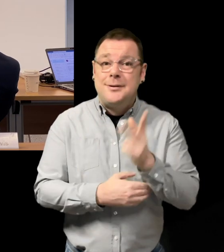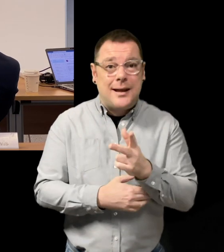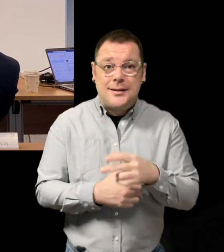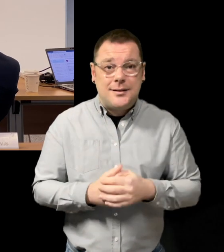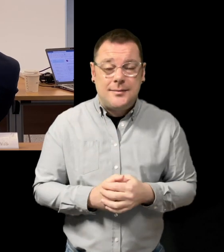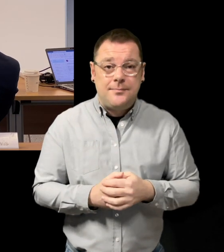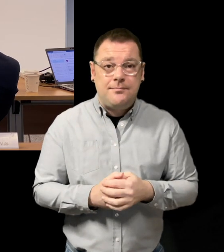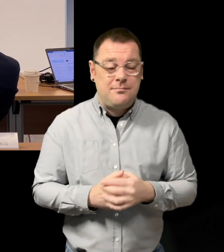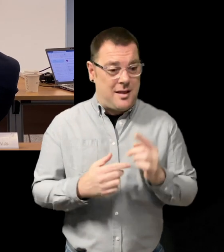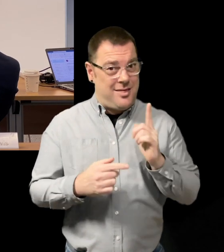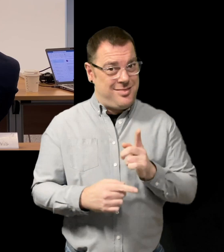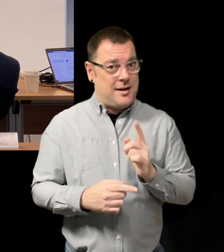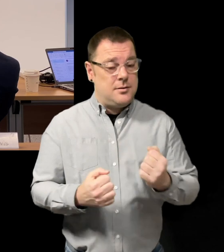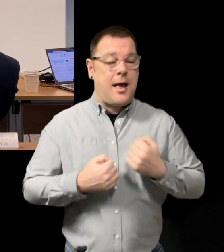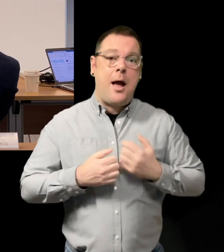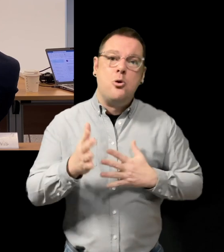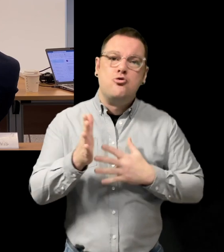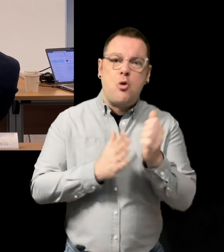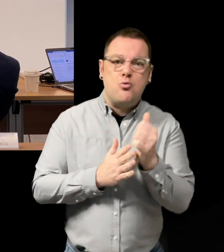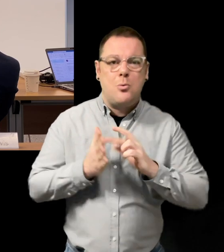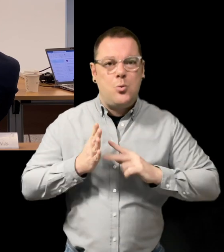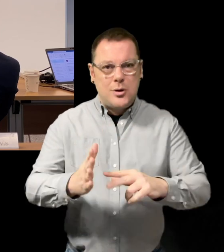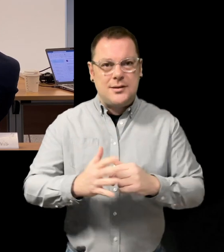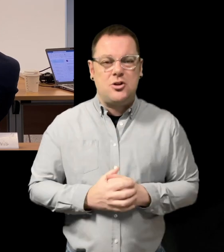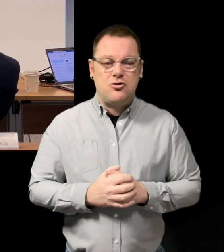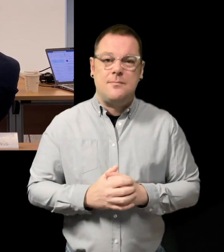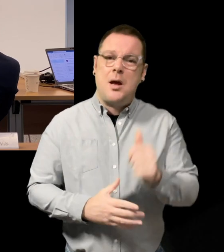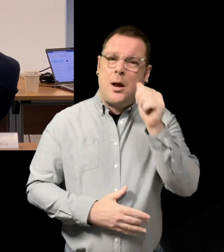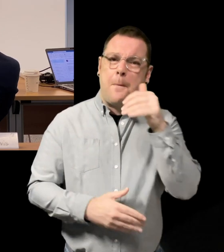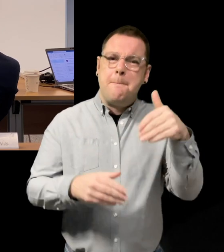That is part of our culture as an organisation, and I know members